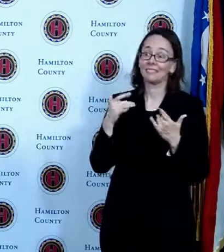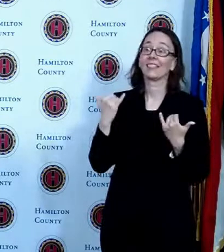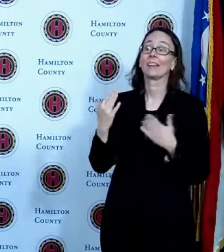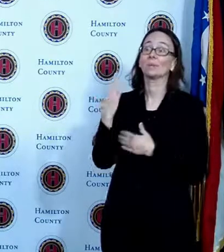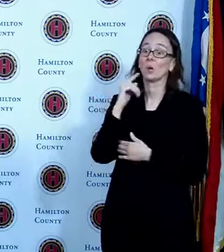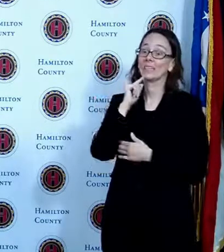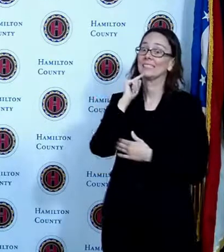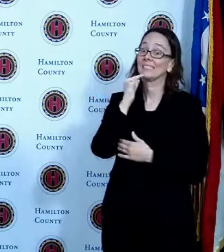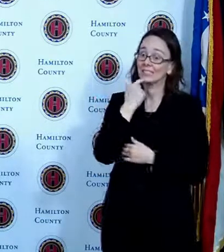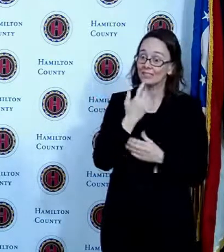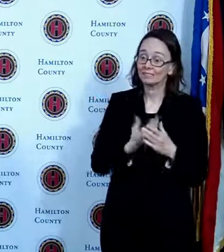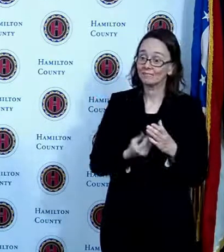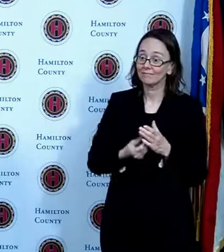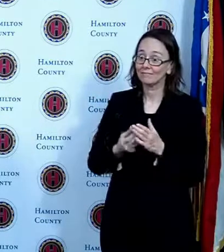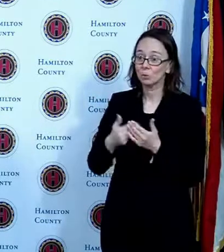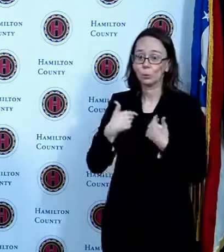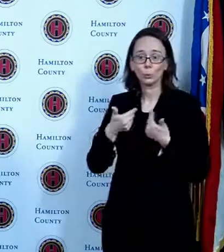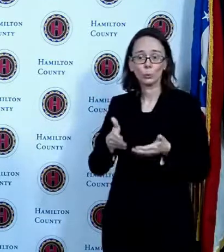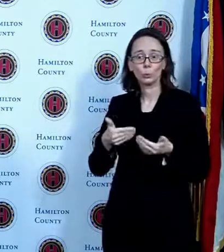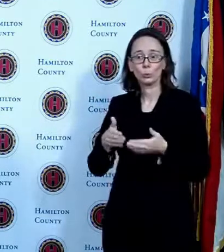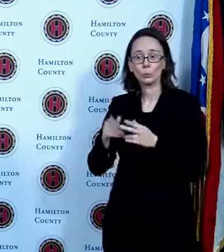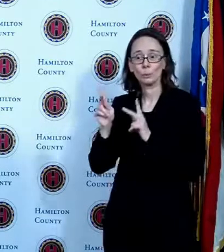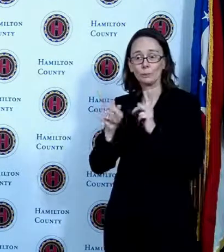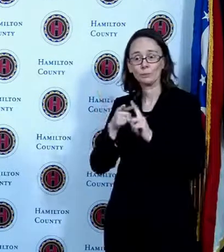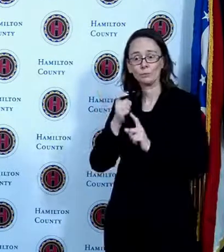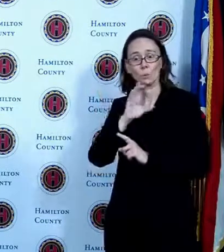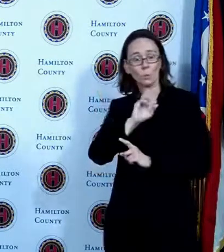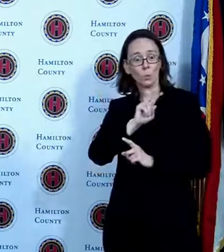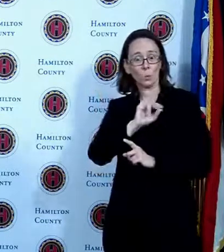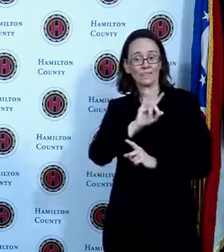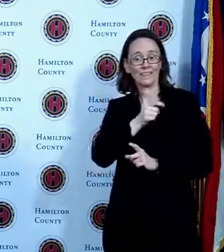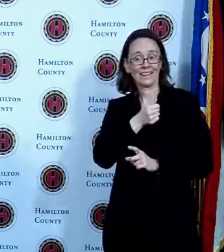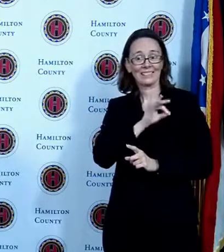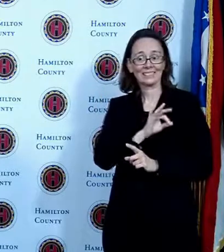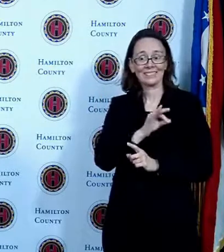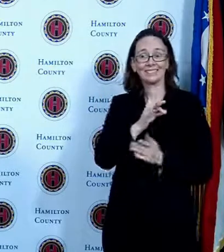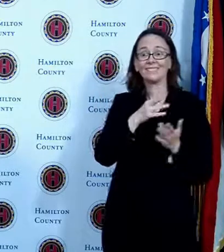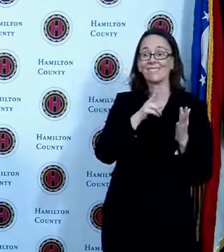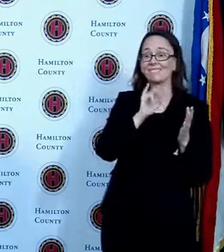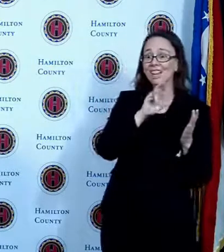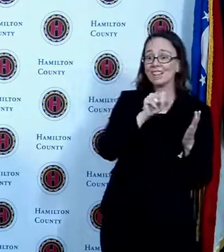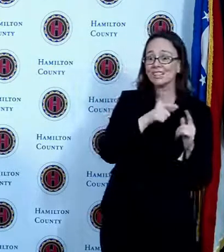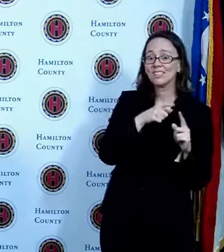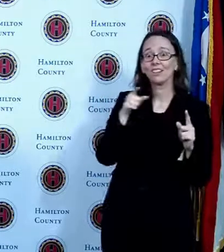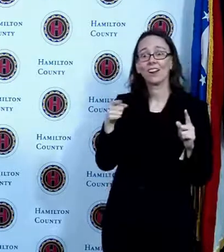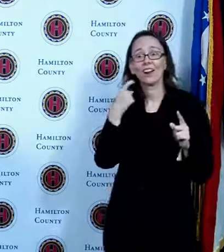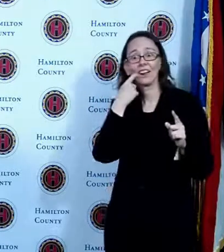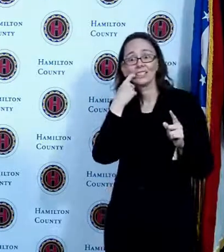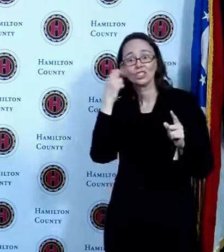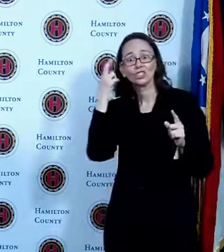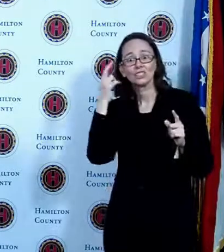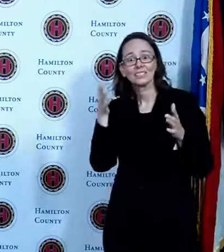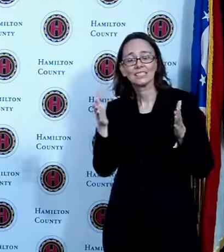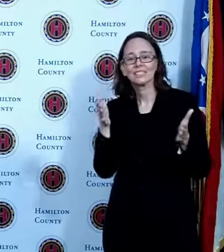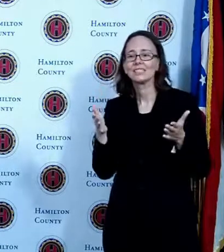both to Covid-19 and to addiction and so it's it's very sobering when you look at these numbers you look at the maps you understand the demographics of